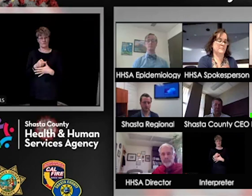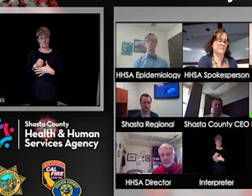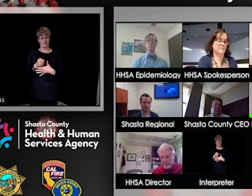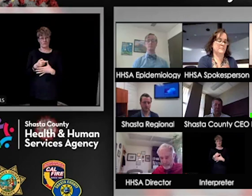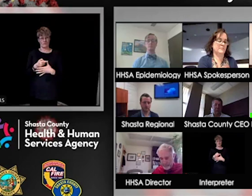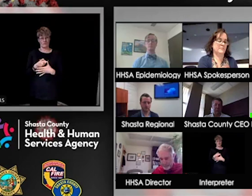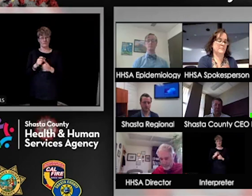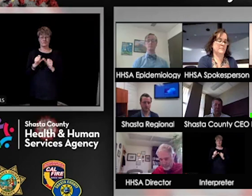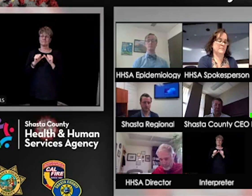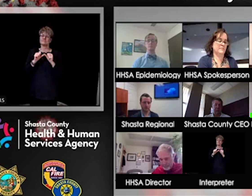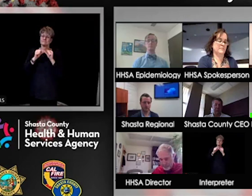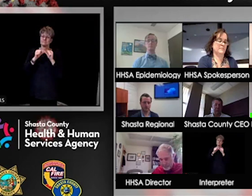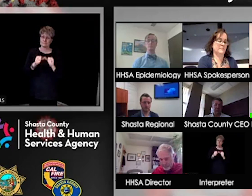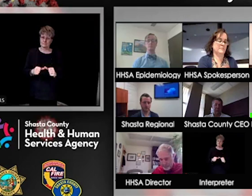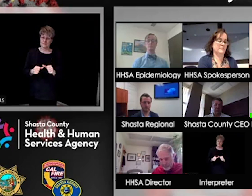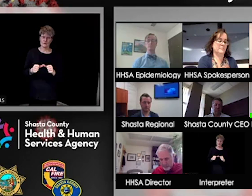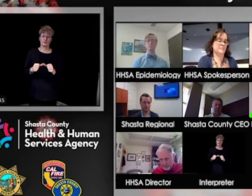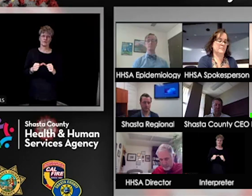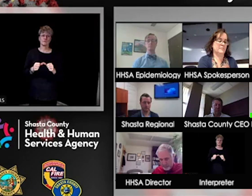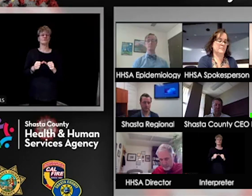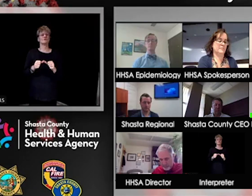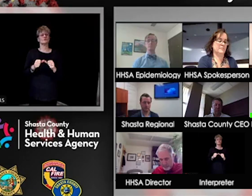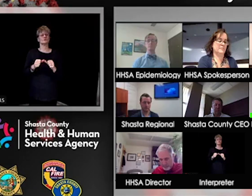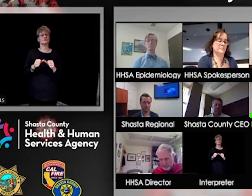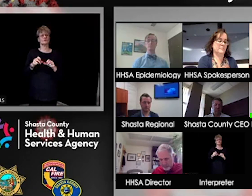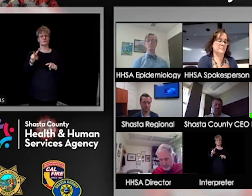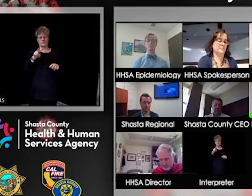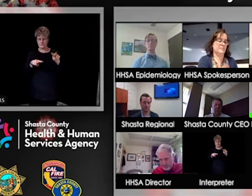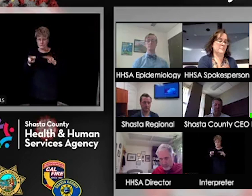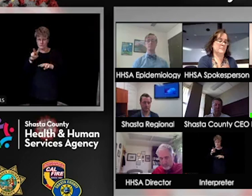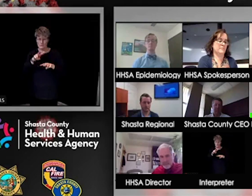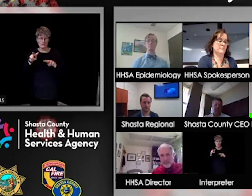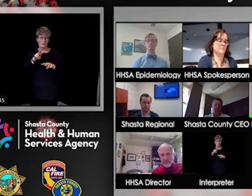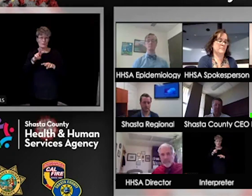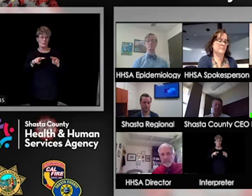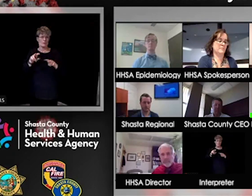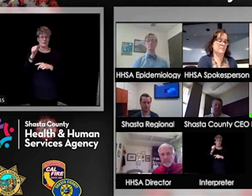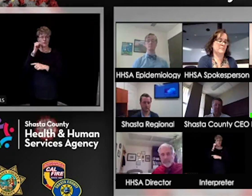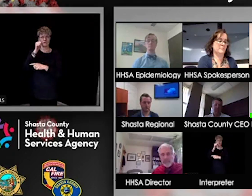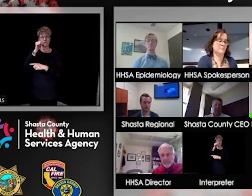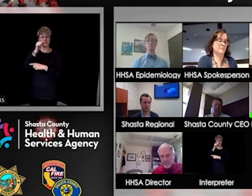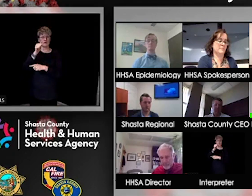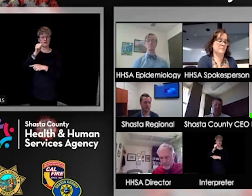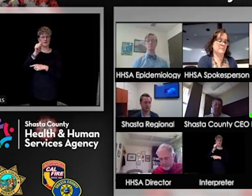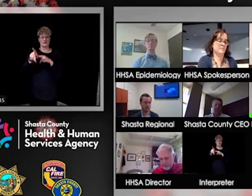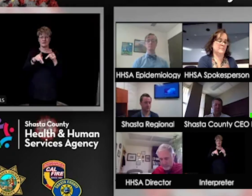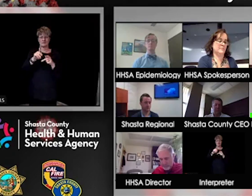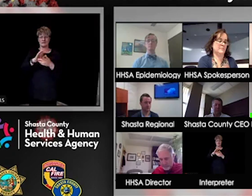surveillance data to monitor the outbreak moving forward. We need to ensure the capacity